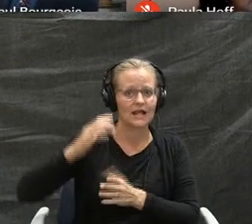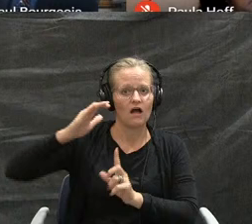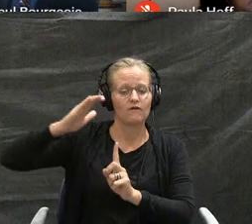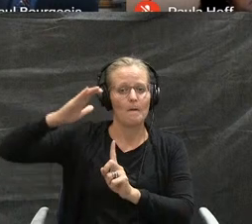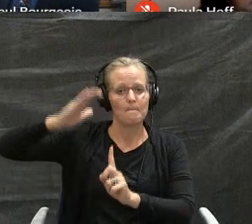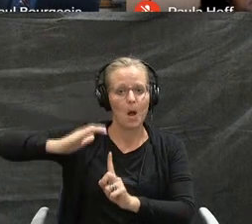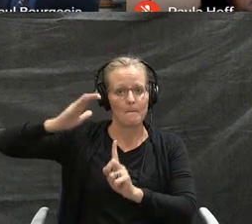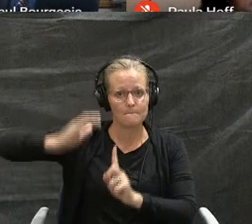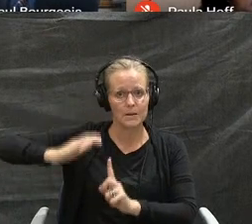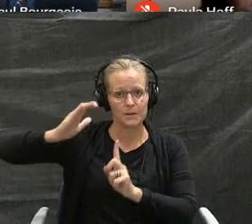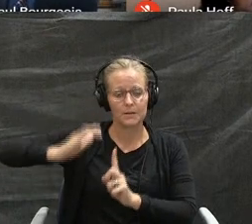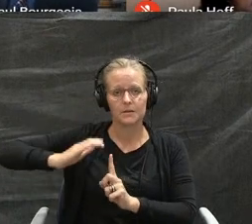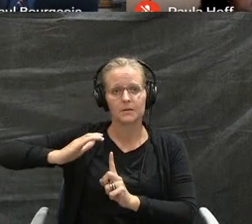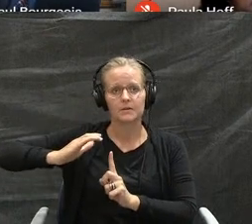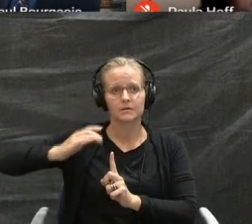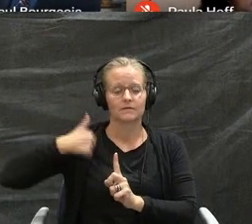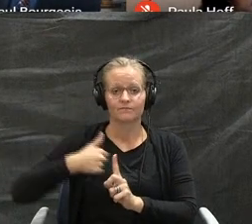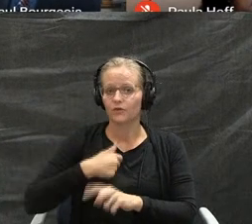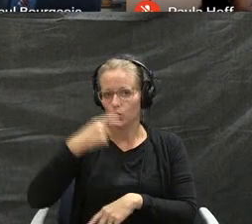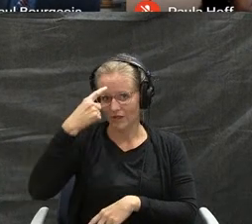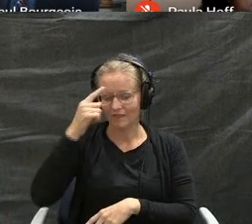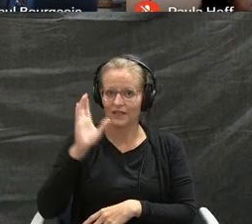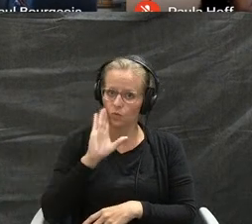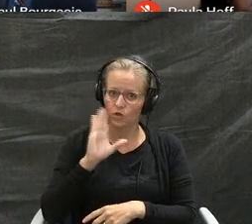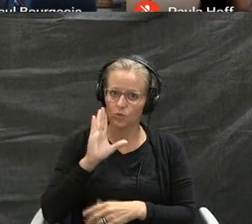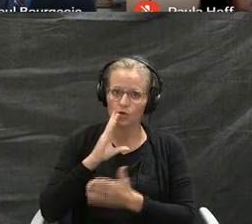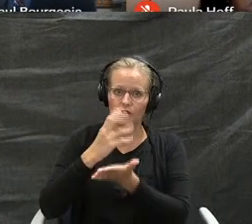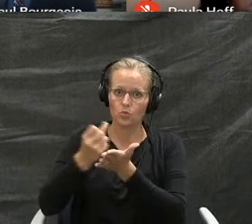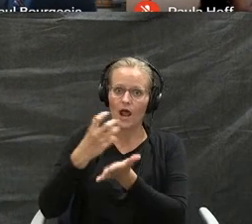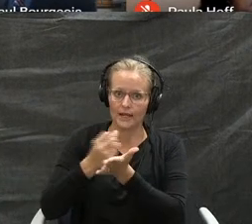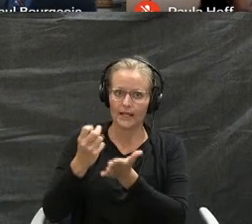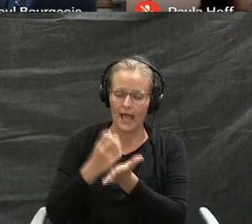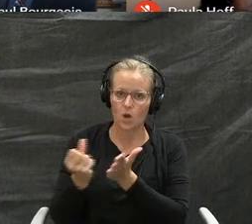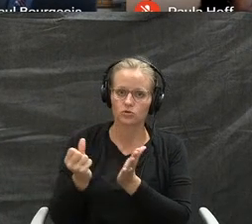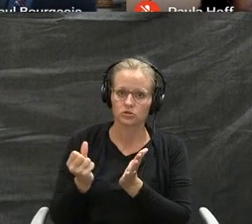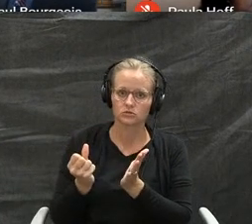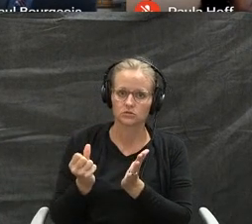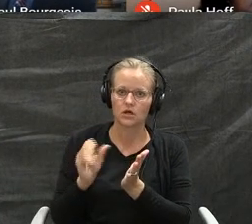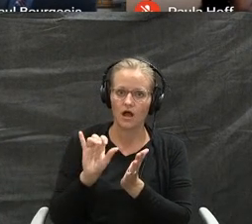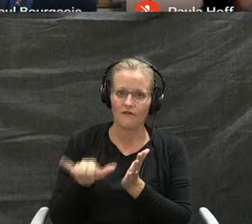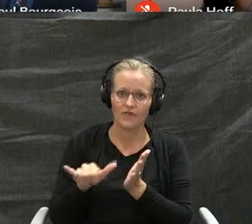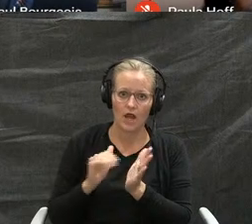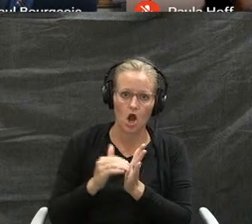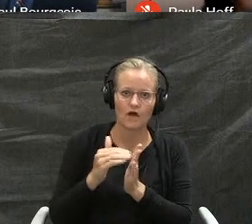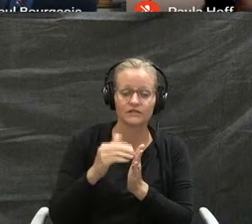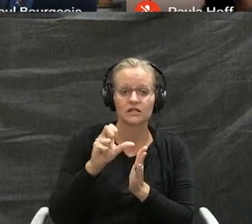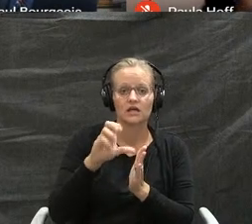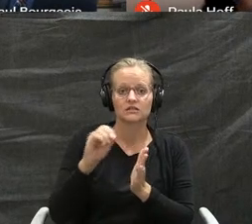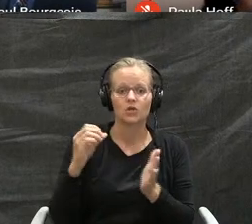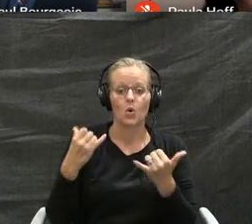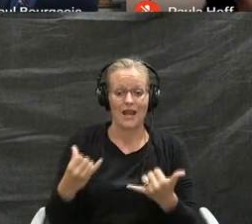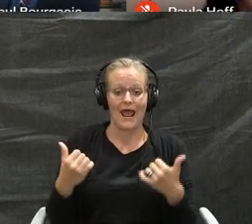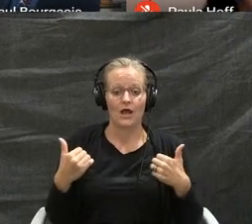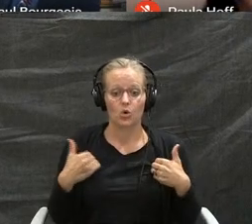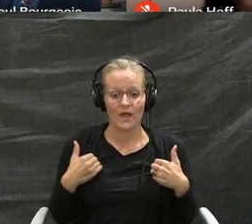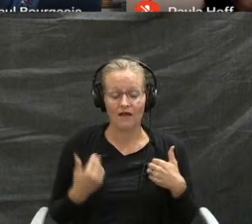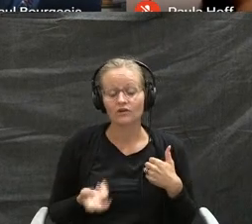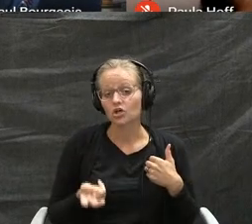that we're going to go through hand sanitizer a lot. So we actually have two 55 gallon drums of hand sanitizer